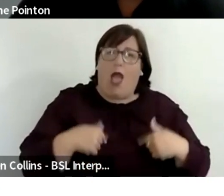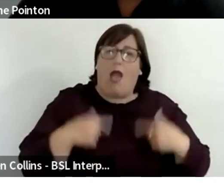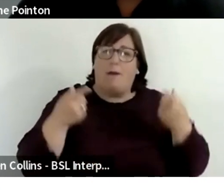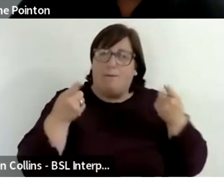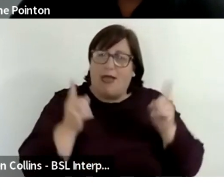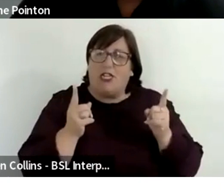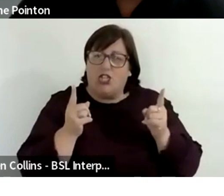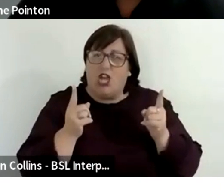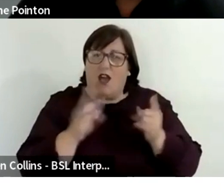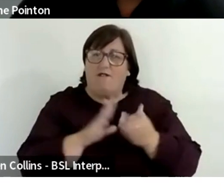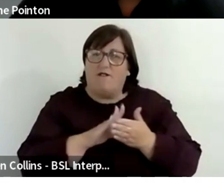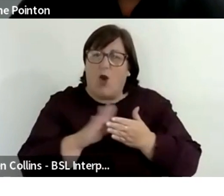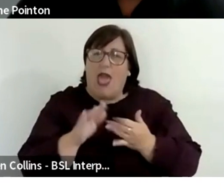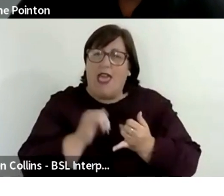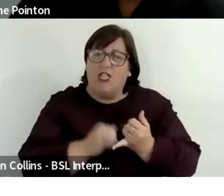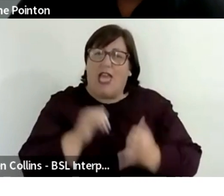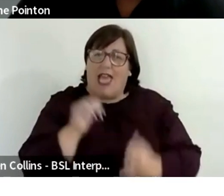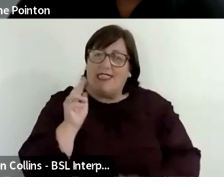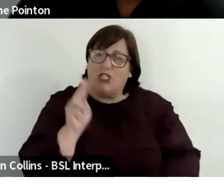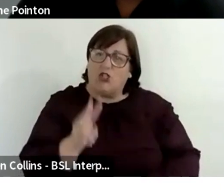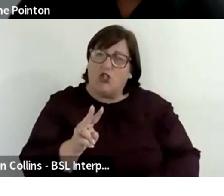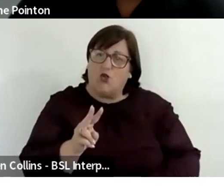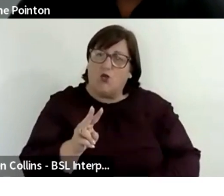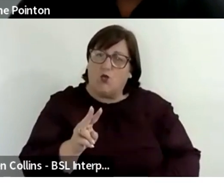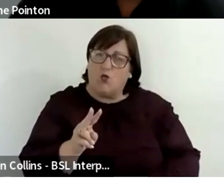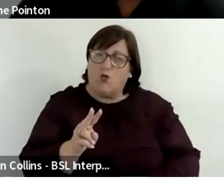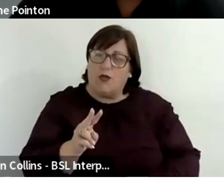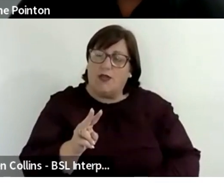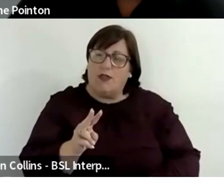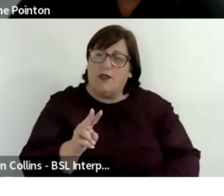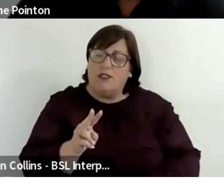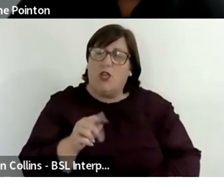I'm also able to promote that to others in the workplace and